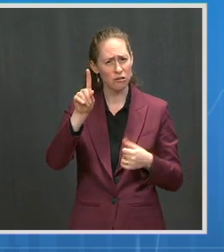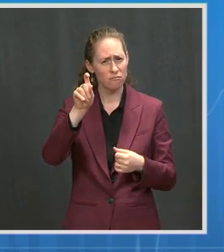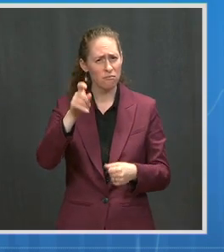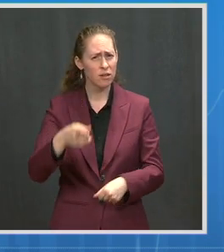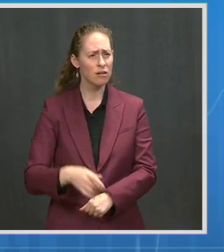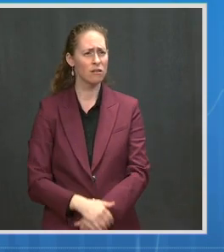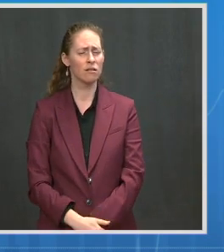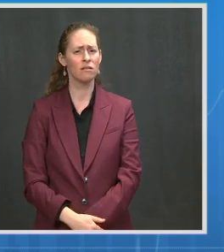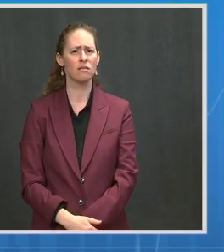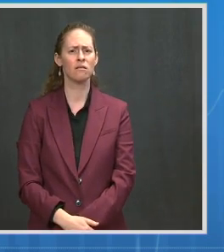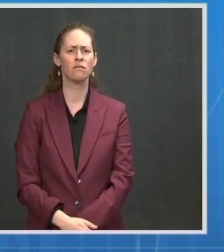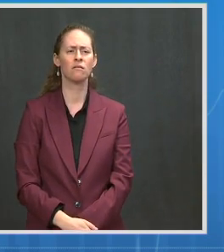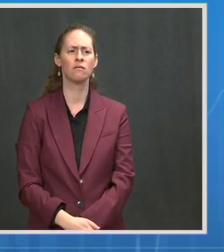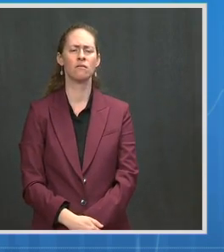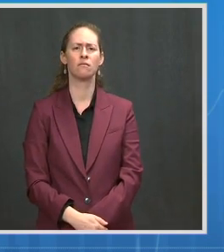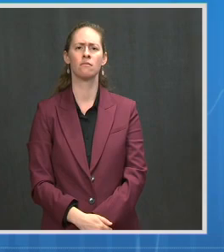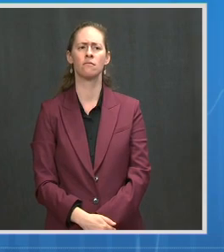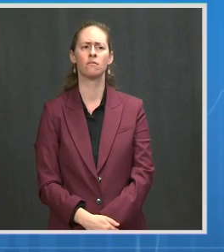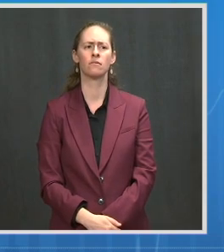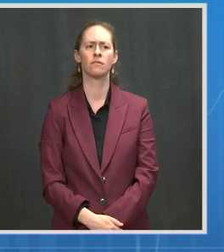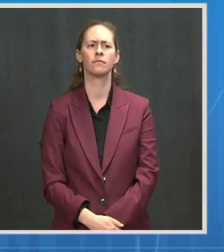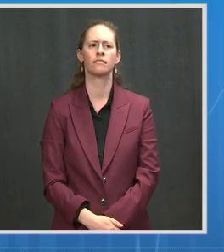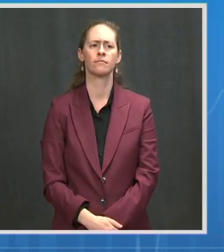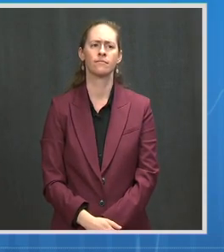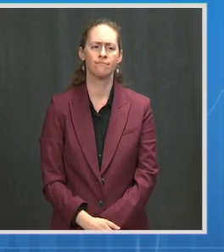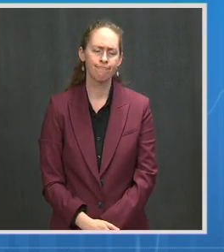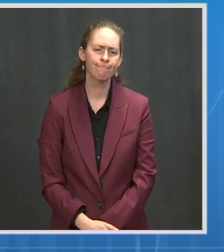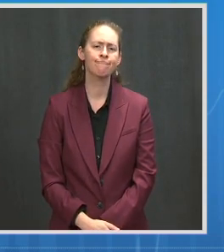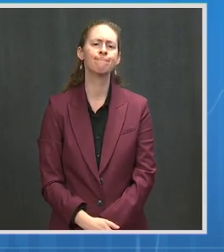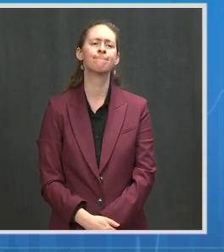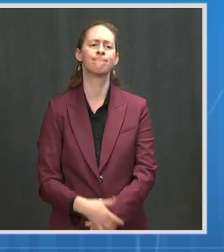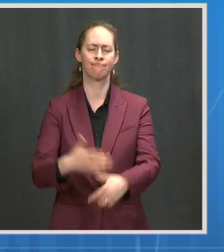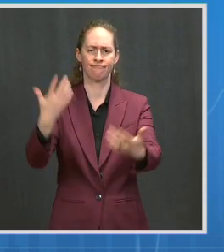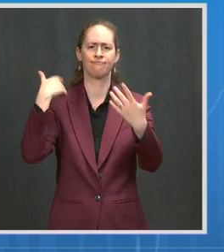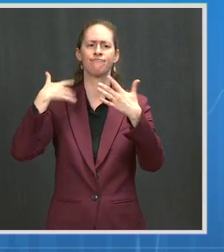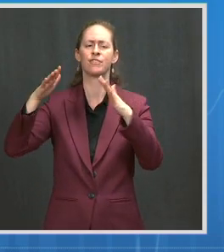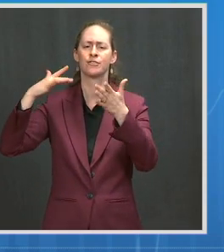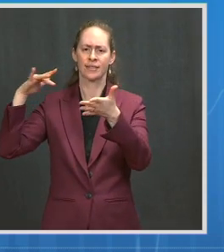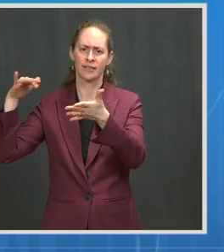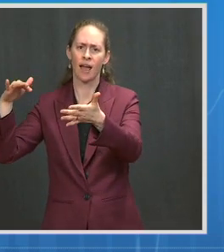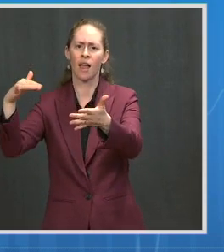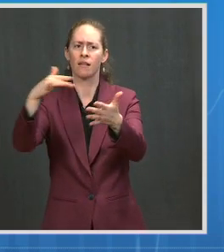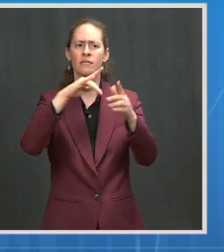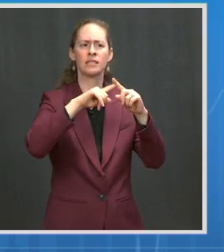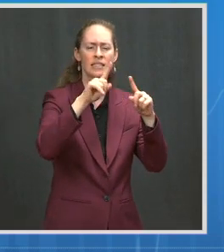severe illness, hospitalization, and death. And as we look at these breakthrough infections, those are the ones we're most concerned about.